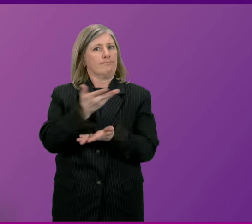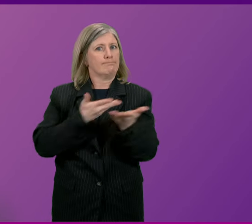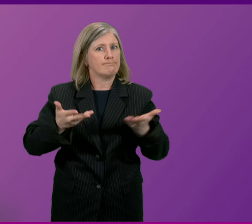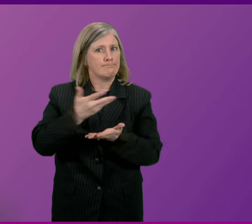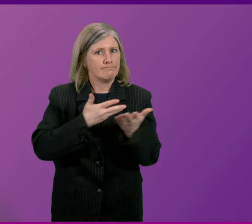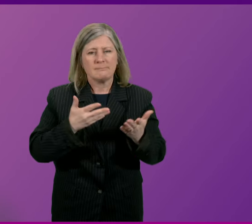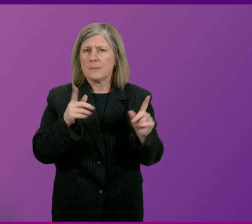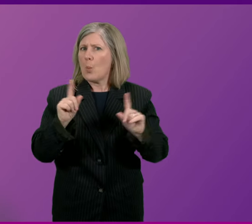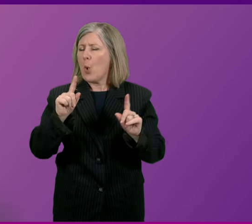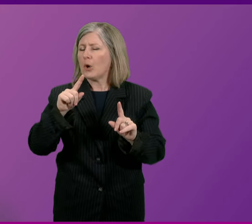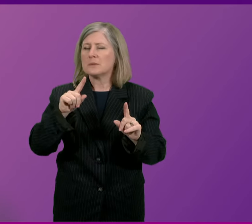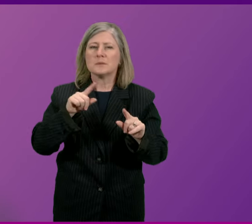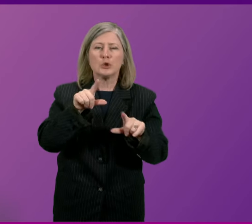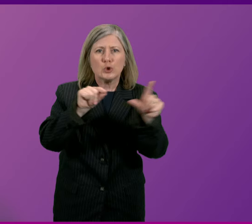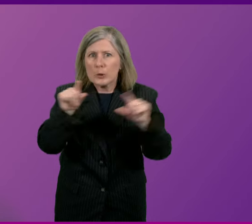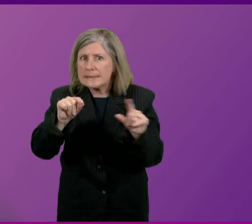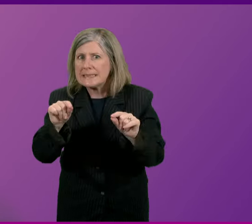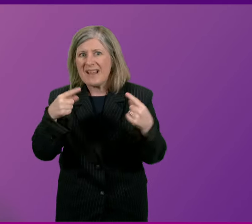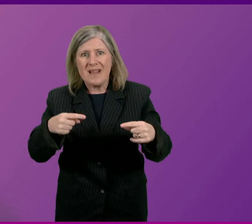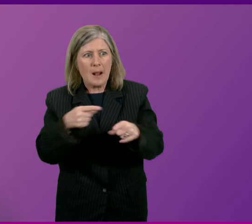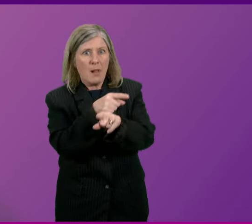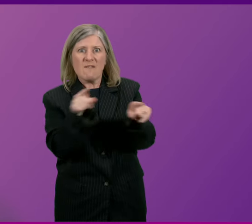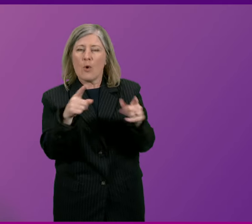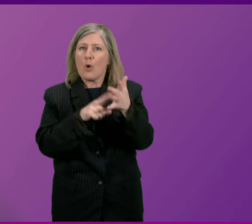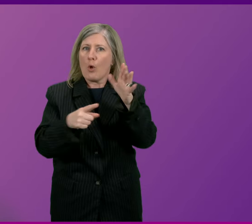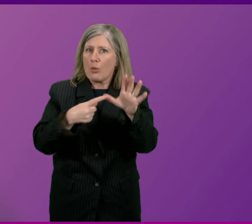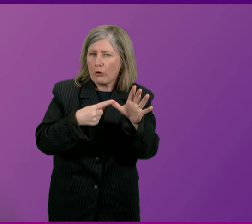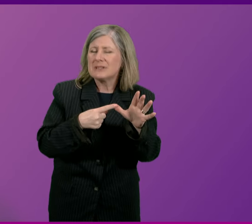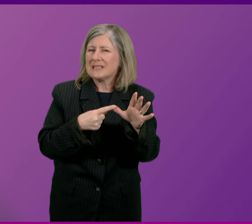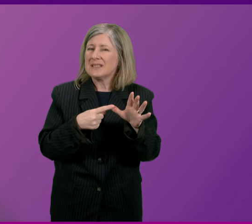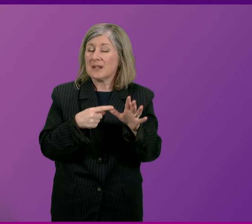authorities and public bodies face. One of the issues that Glasgow City